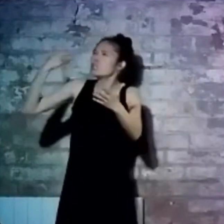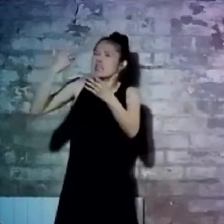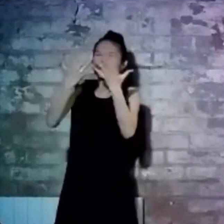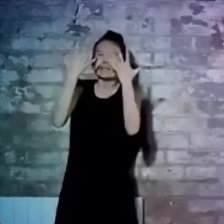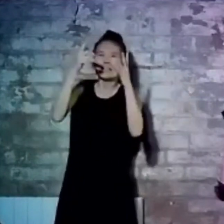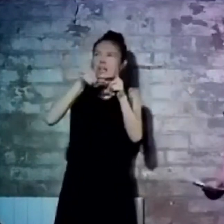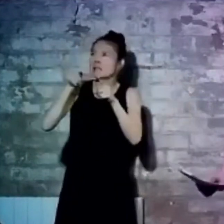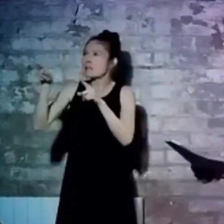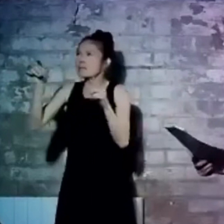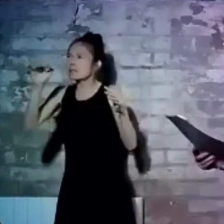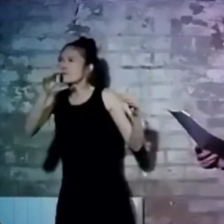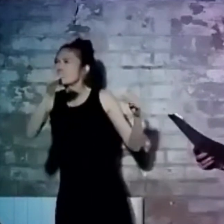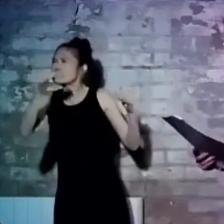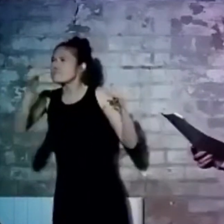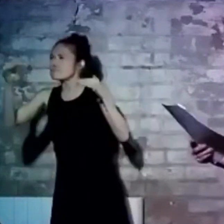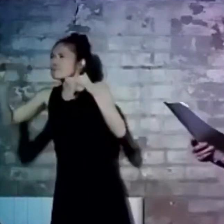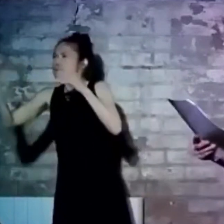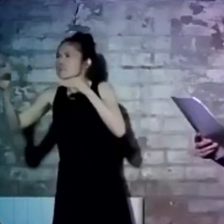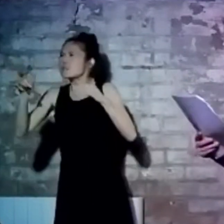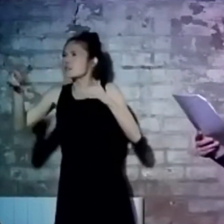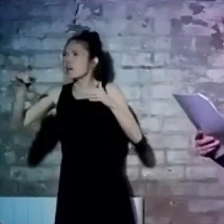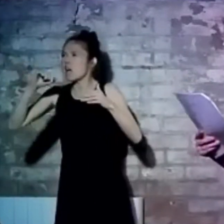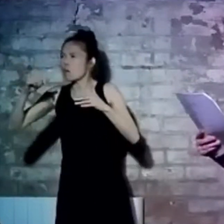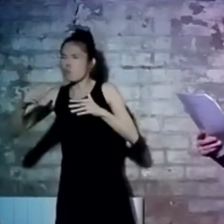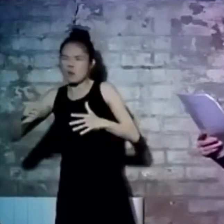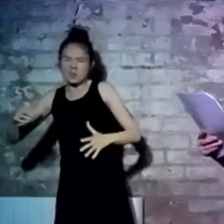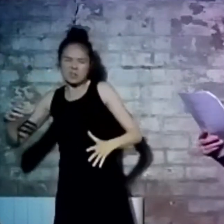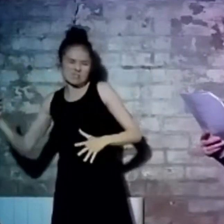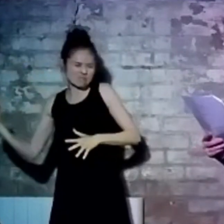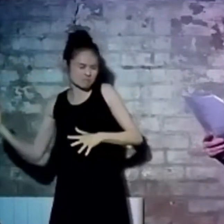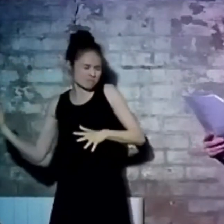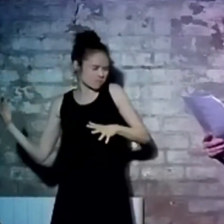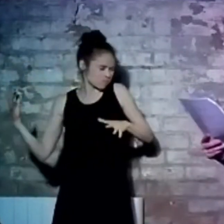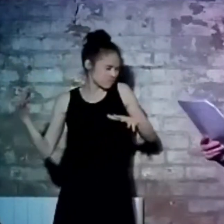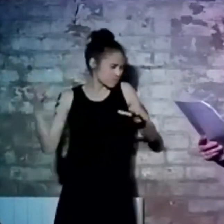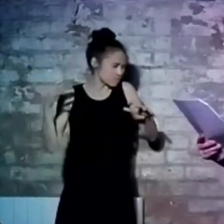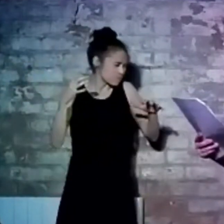Simply protocol to satisfy offence and rebuff sidelong discernment and